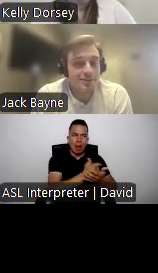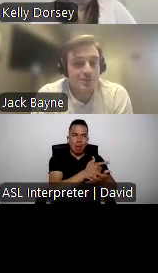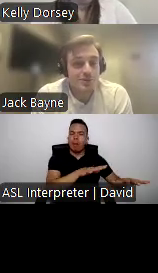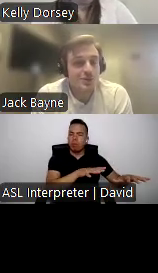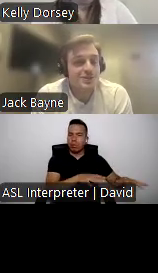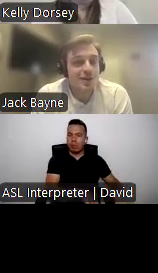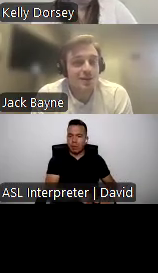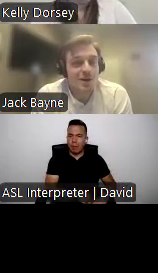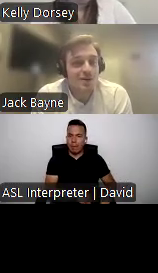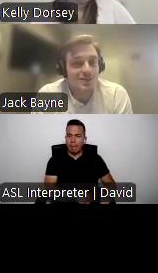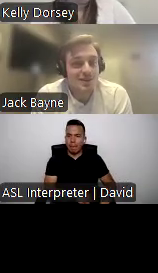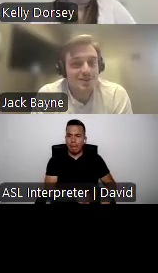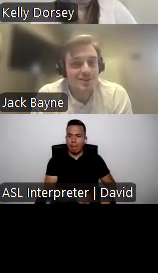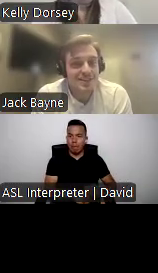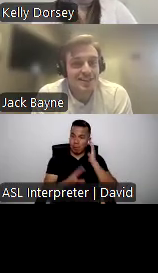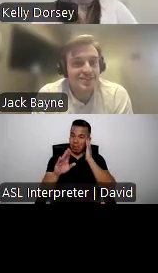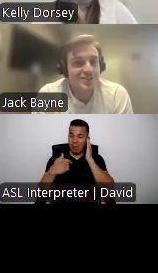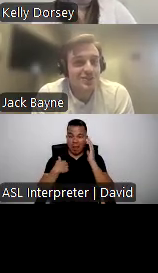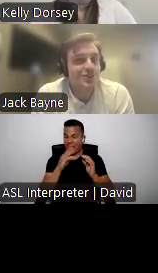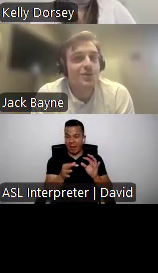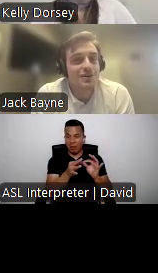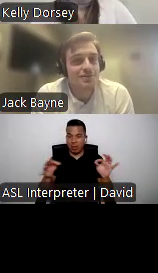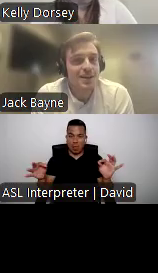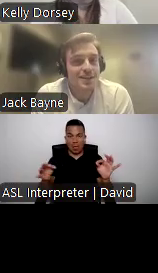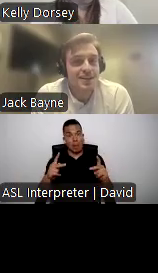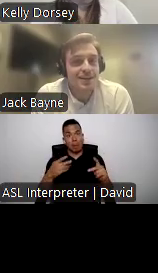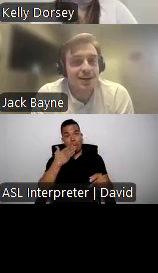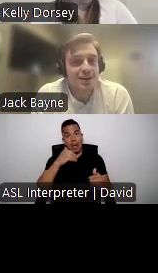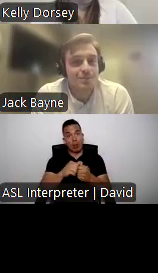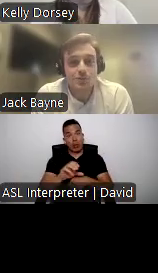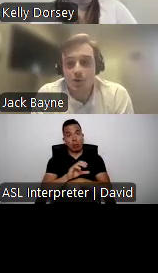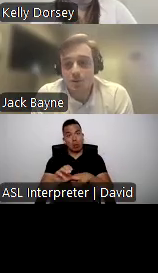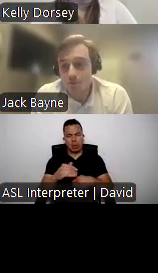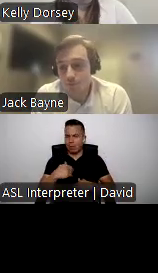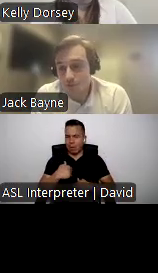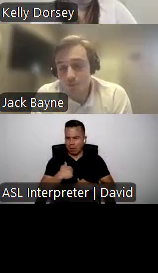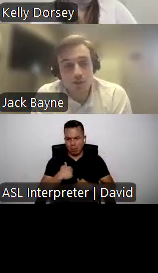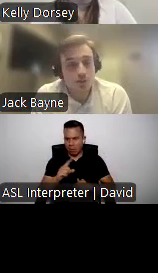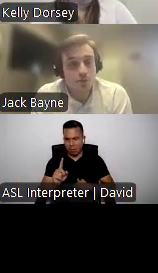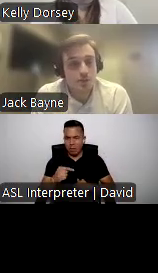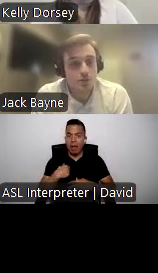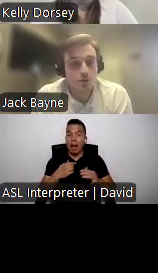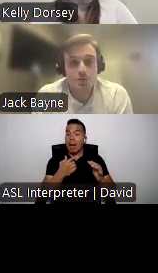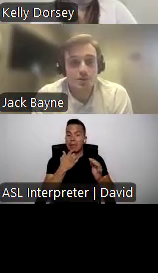at computers." I always say that. "You just don't know enough yet." So, especially with this group,